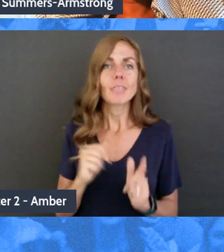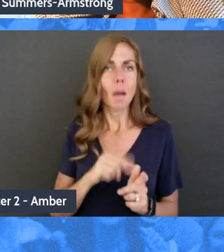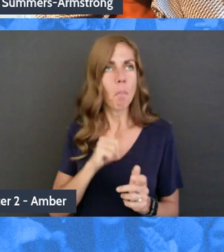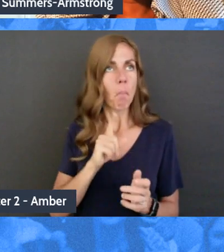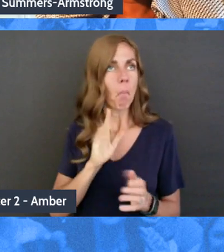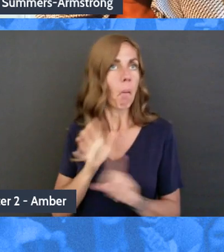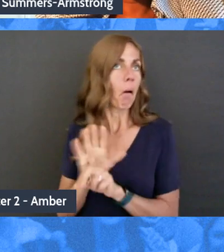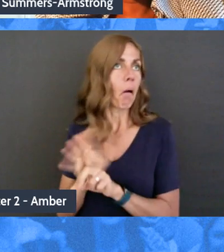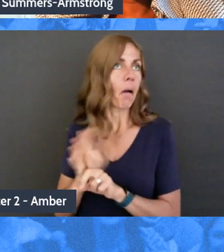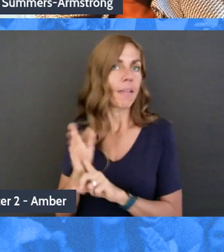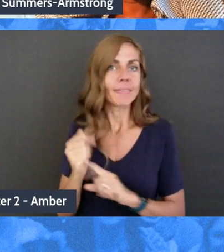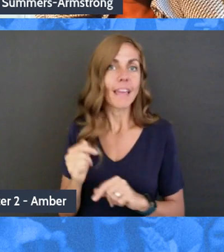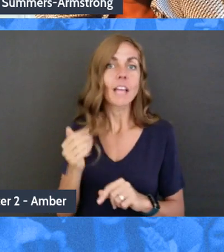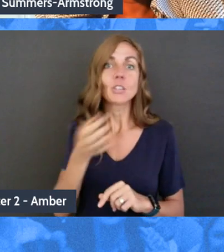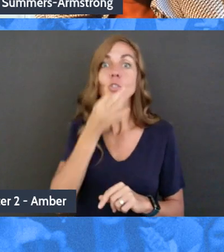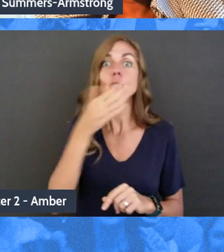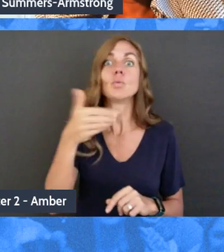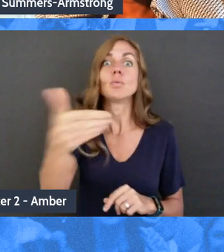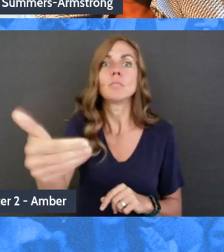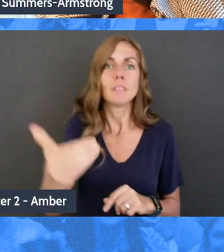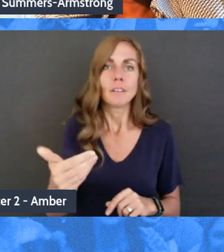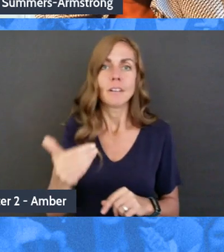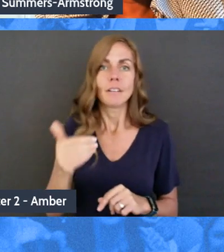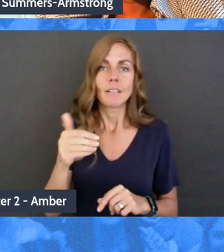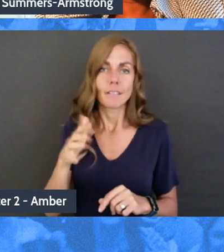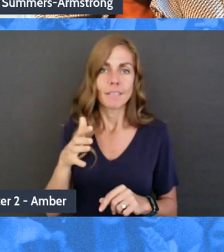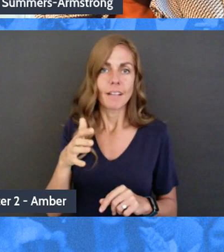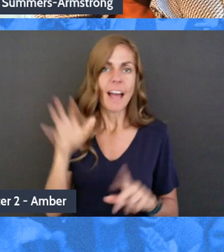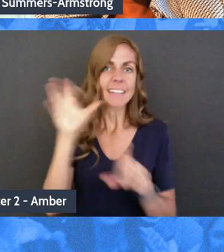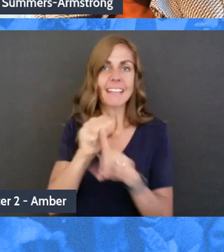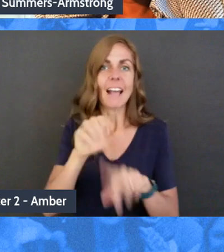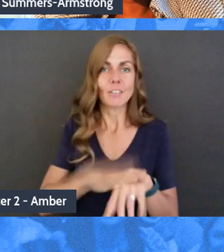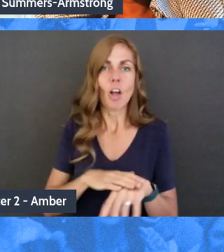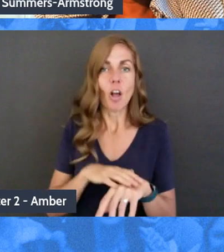And they are about to launch new attacks. We're ready for them.